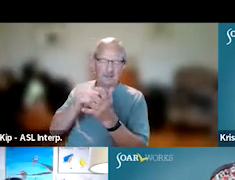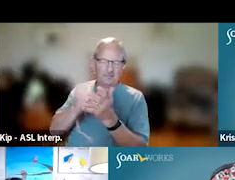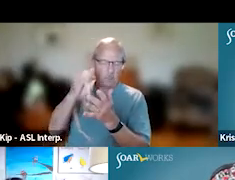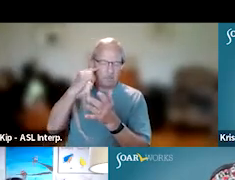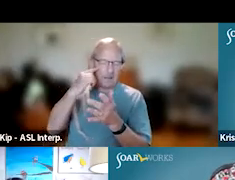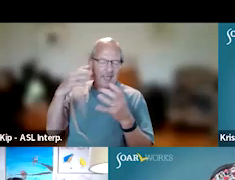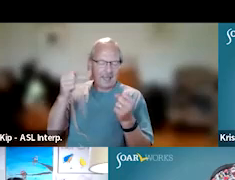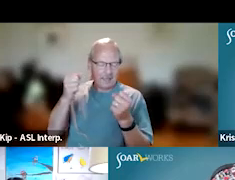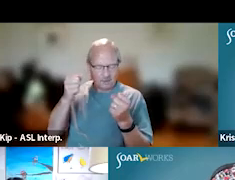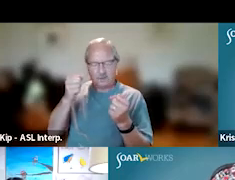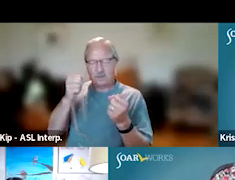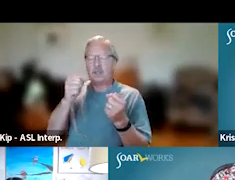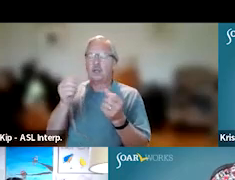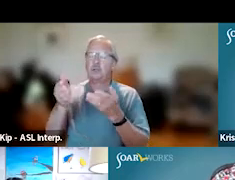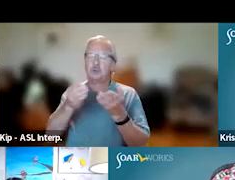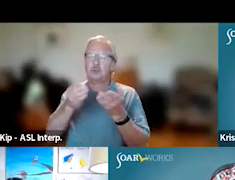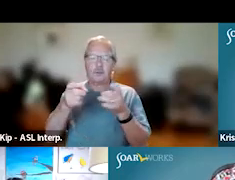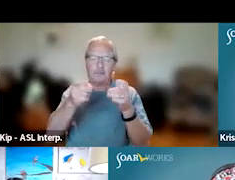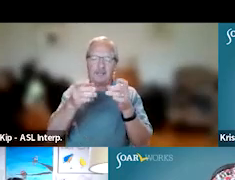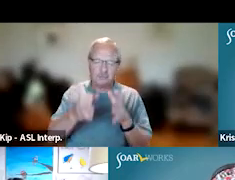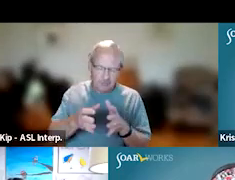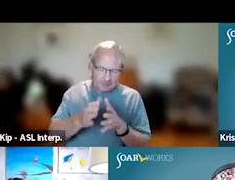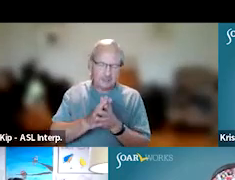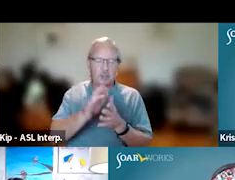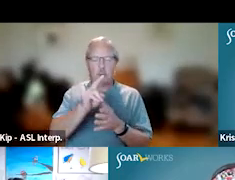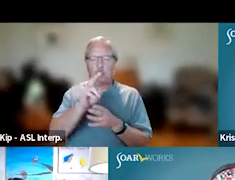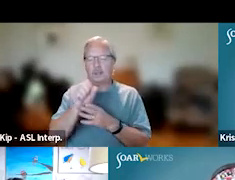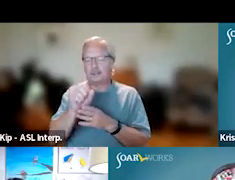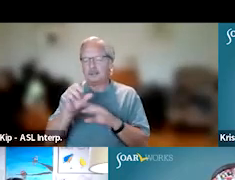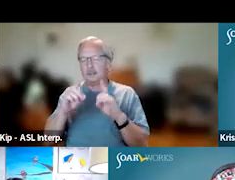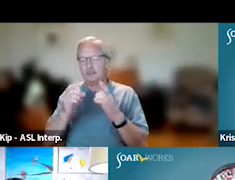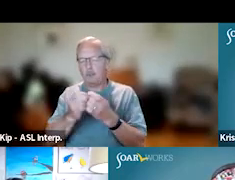and Mental Health Services Administration or the US Department of Health and Human Services.